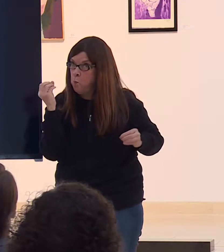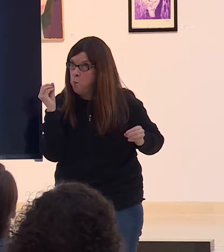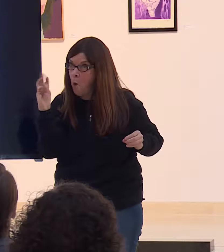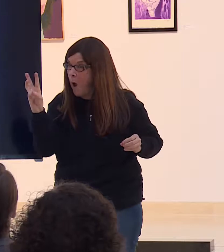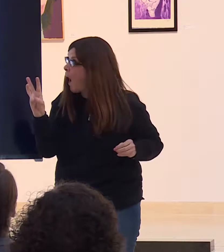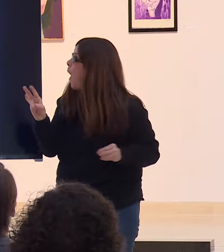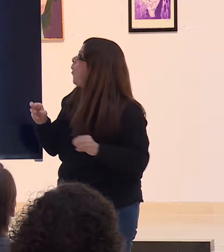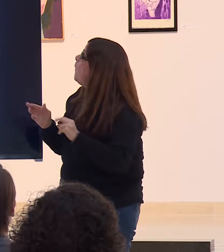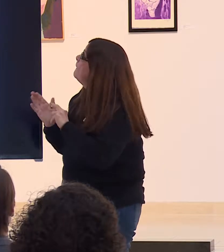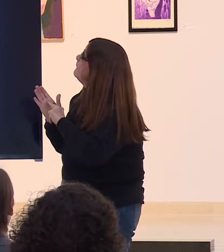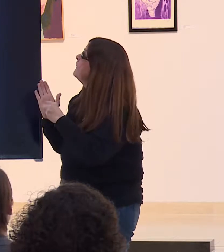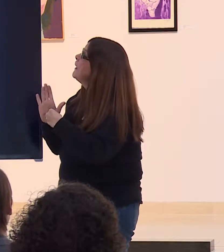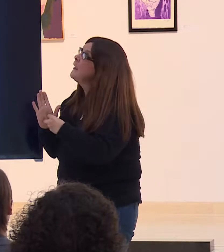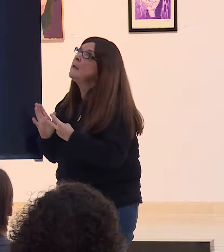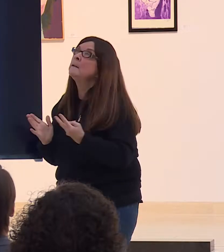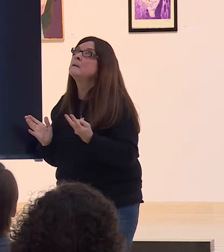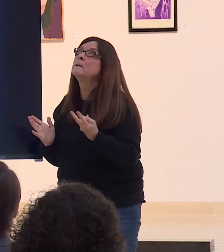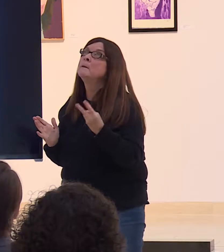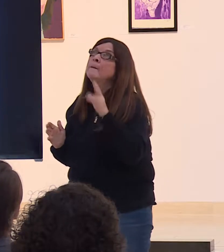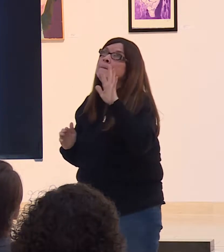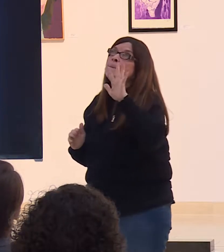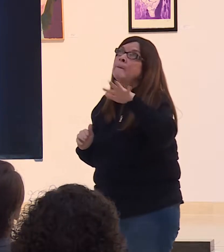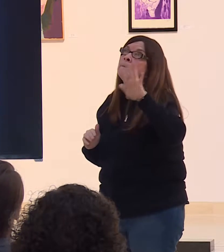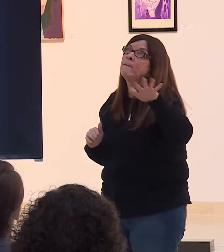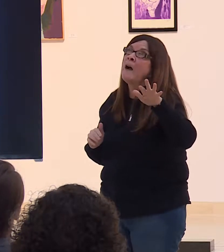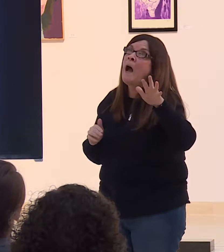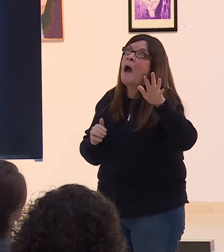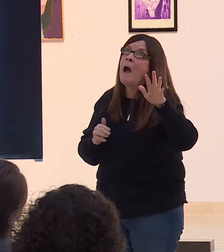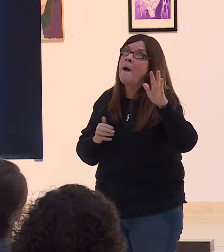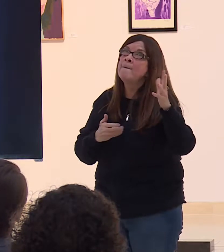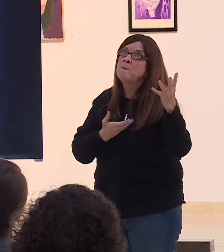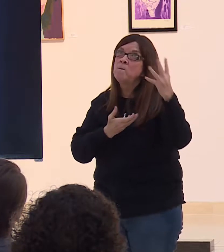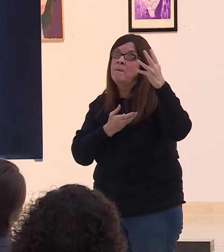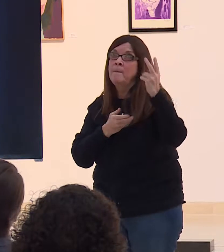of 675 posts following this challenge.